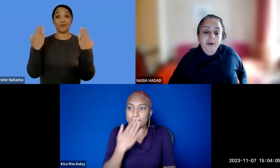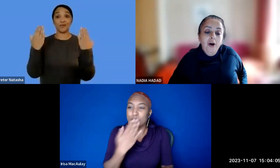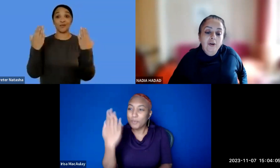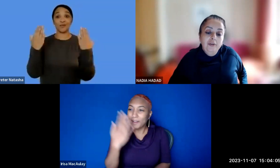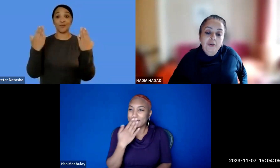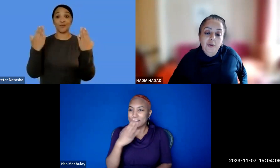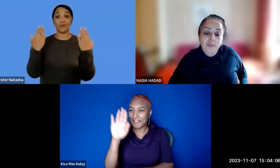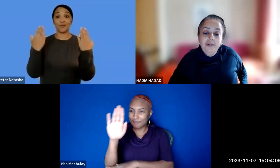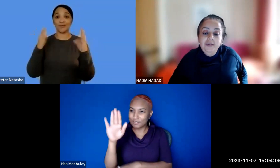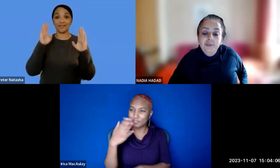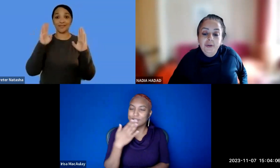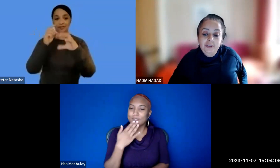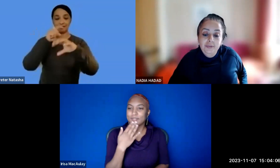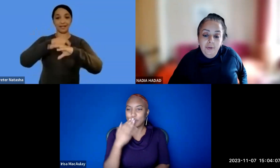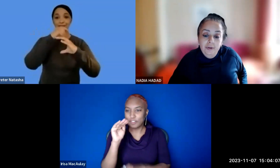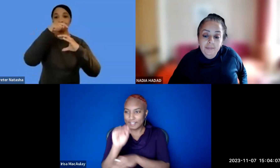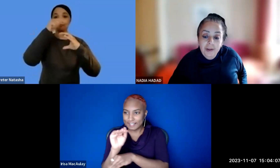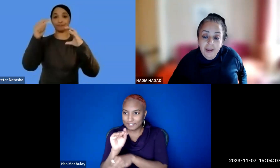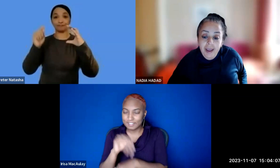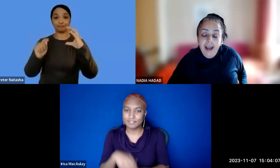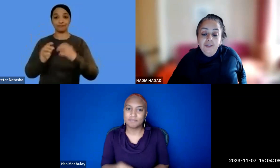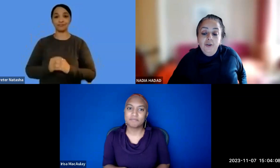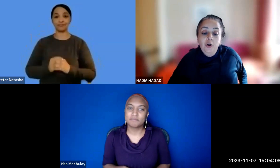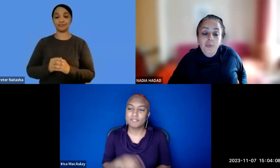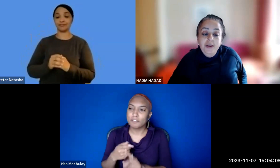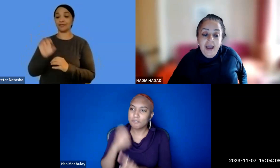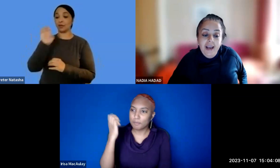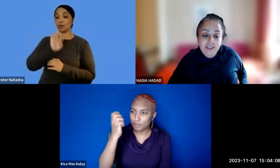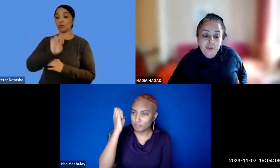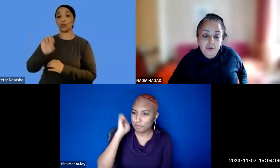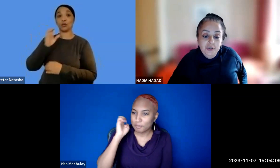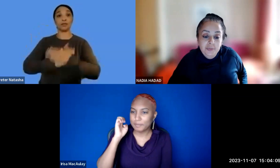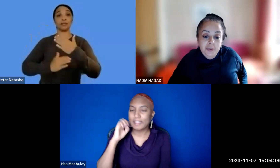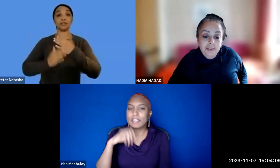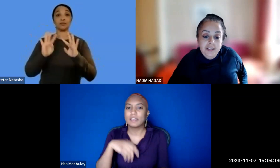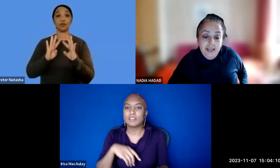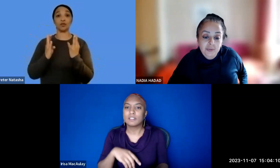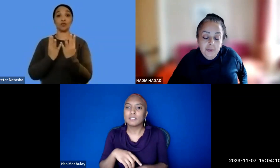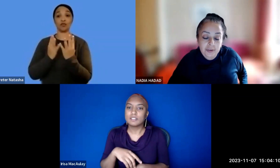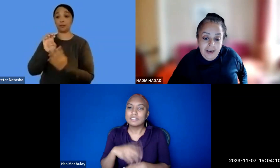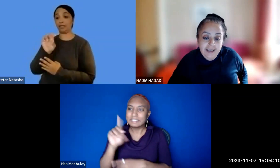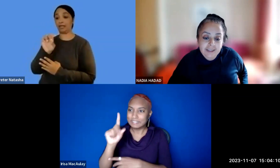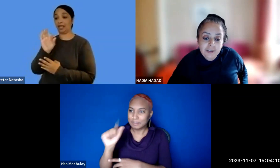On behalf of EDF and the Global Action on Disability (GLAD),